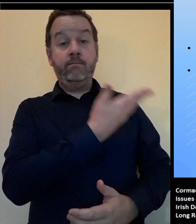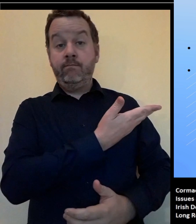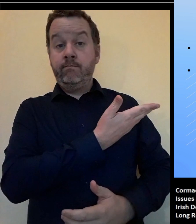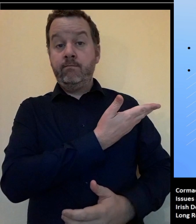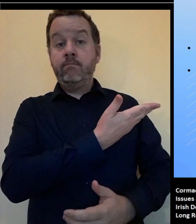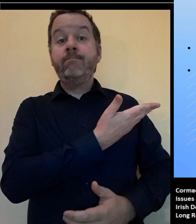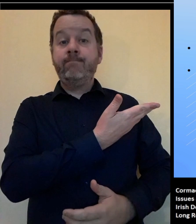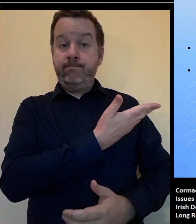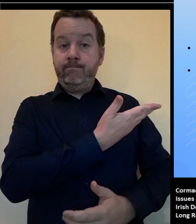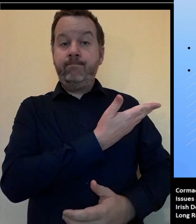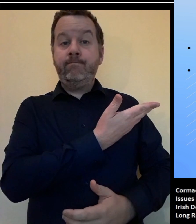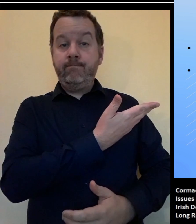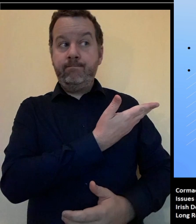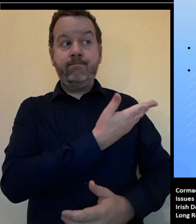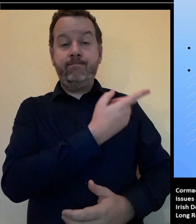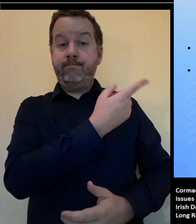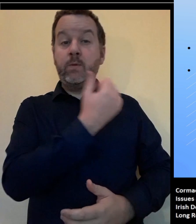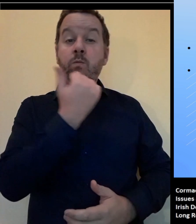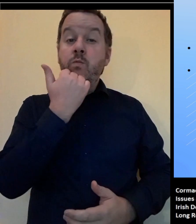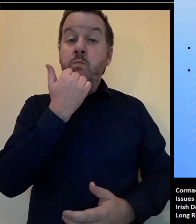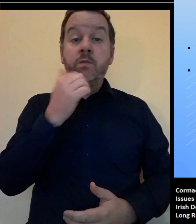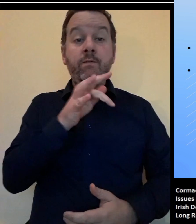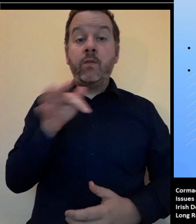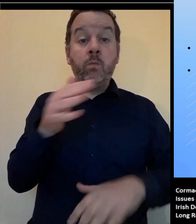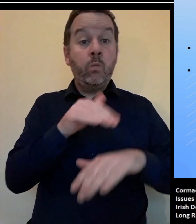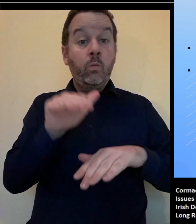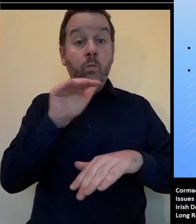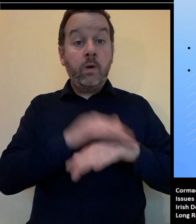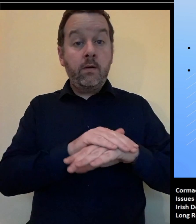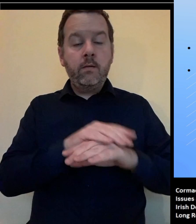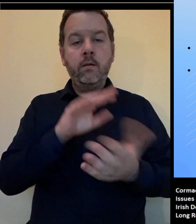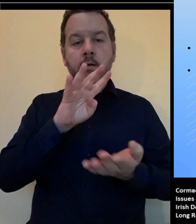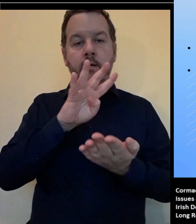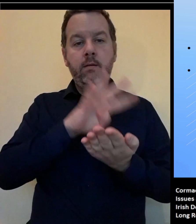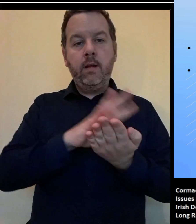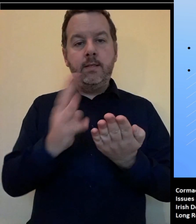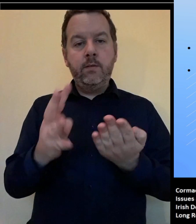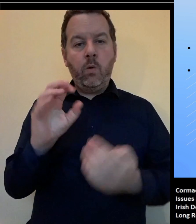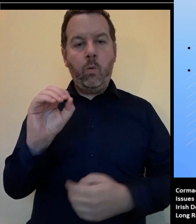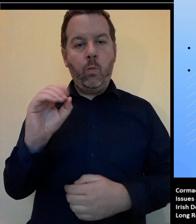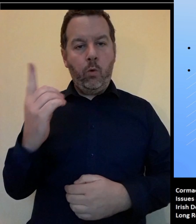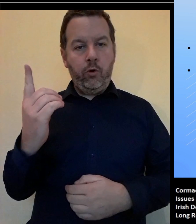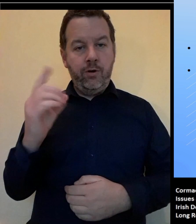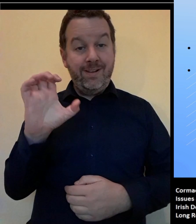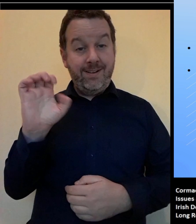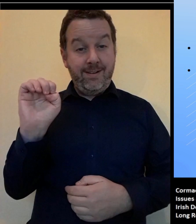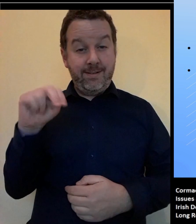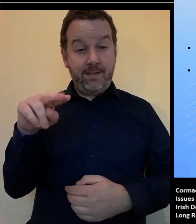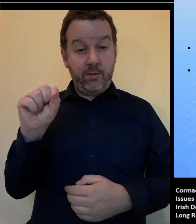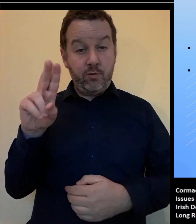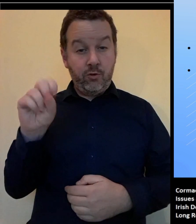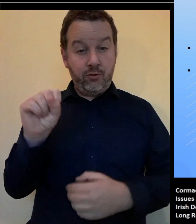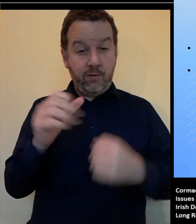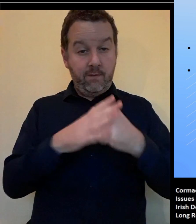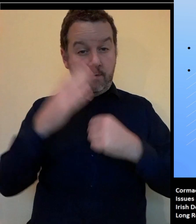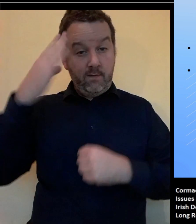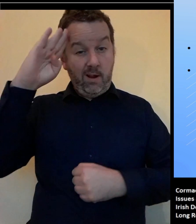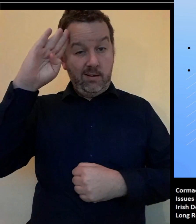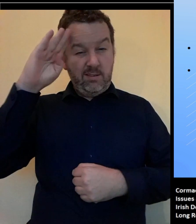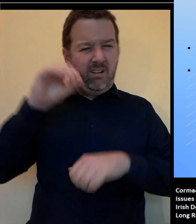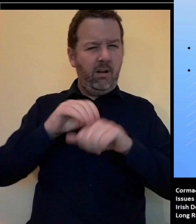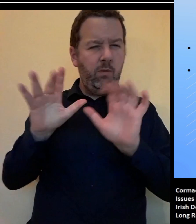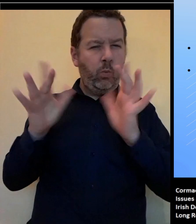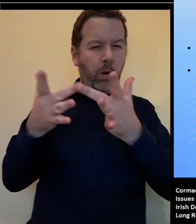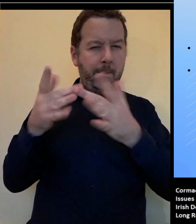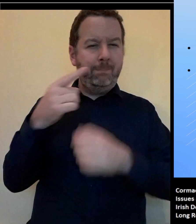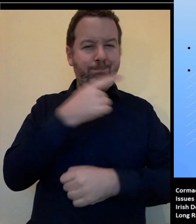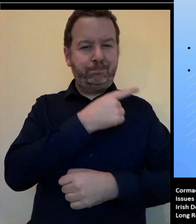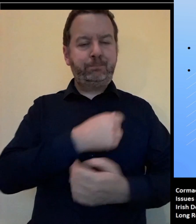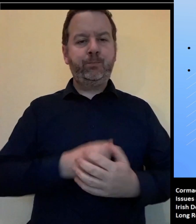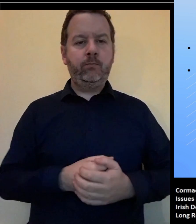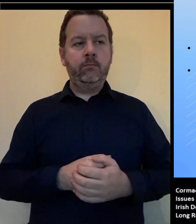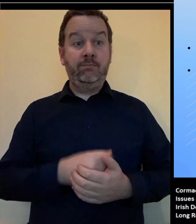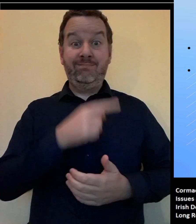As we can see from these figures extracted from the 1901 online Census of Ireland,